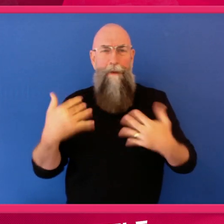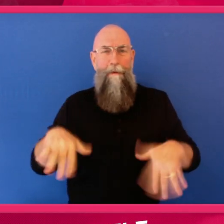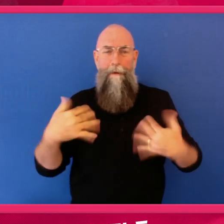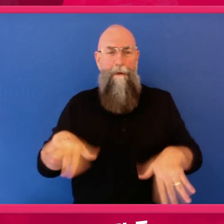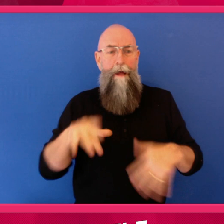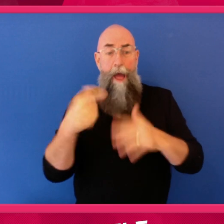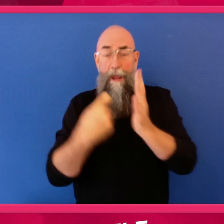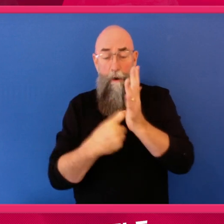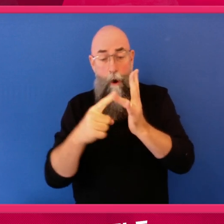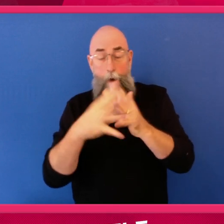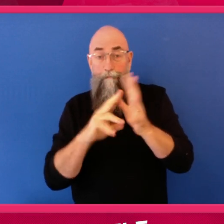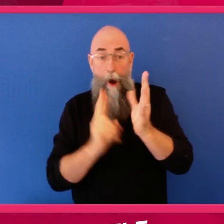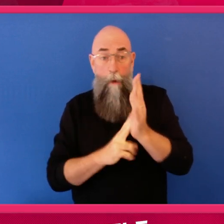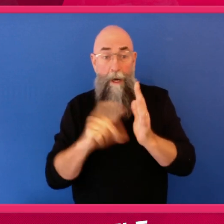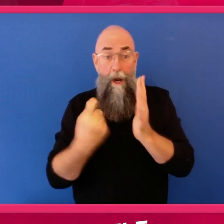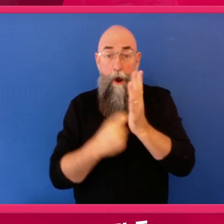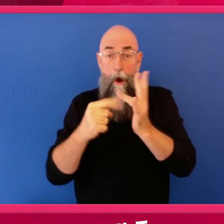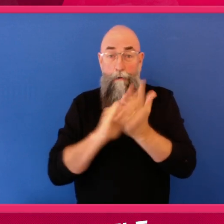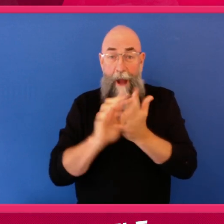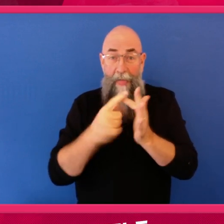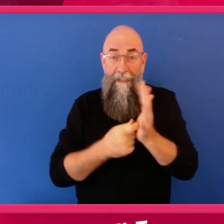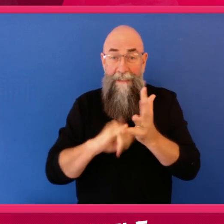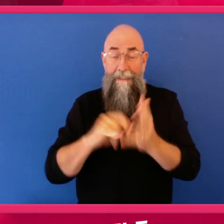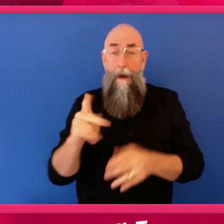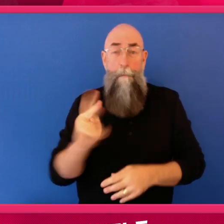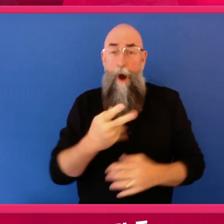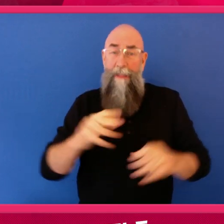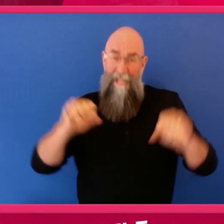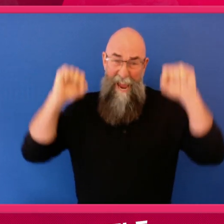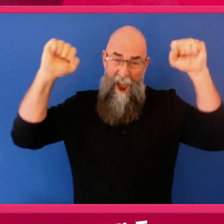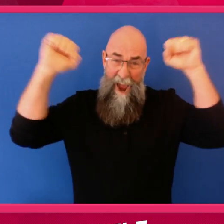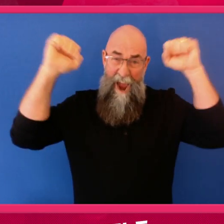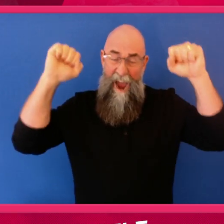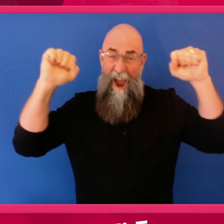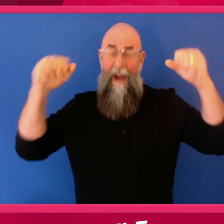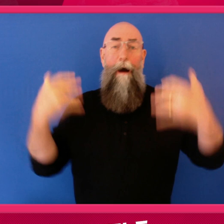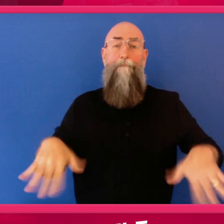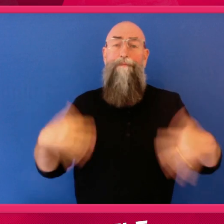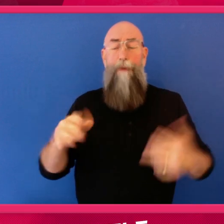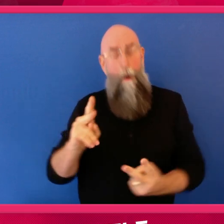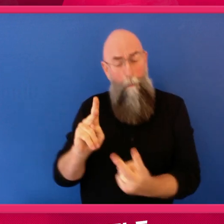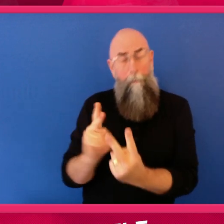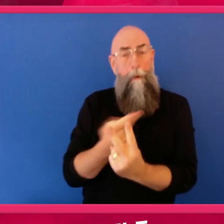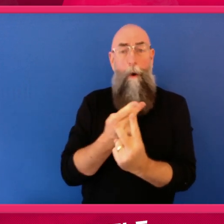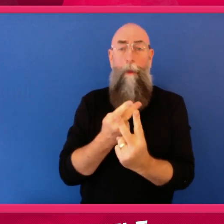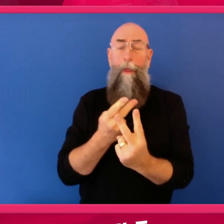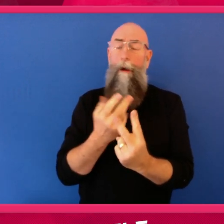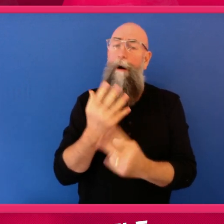the air, just triumphant. They were both amazing. But, after Ben got his gold medal, when Rowan